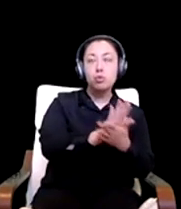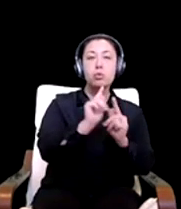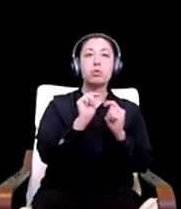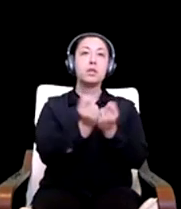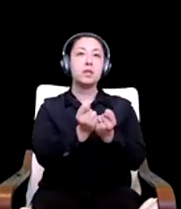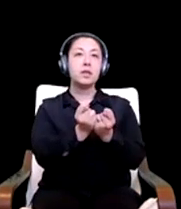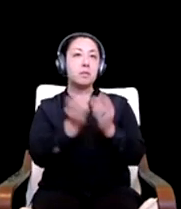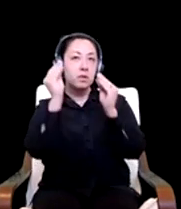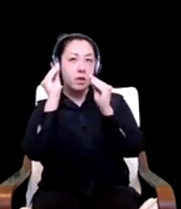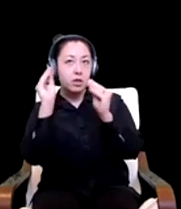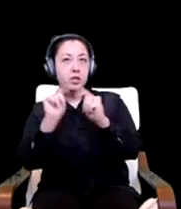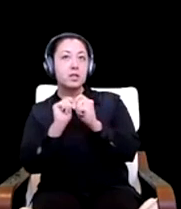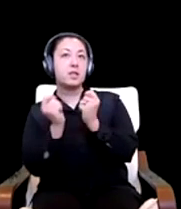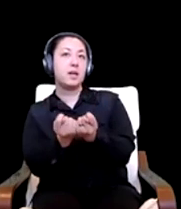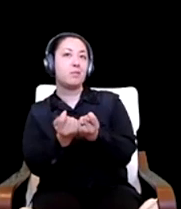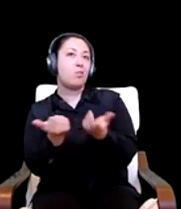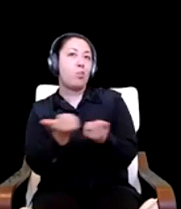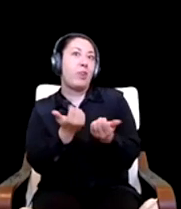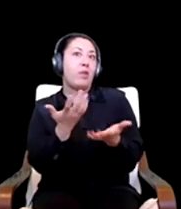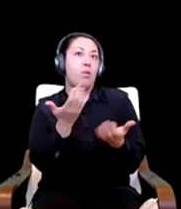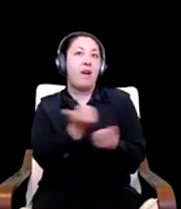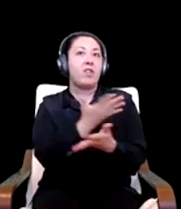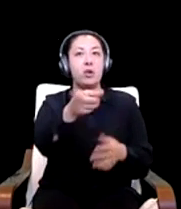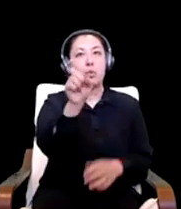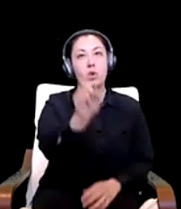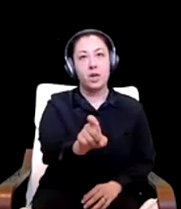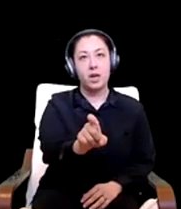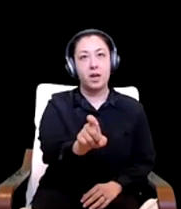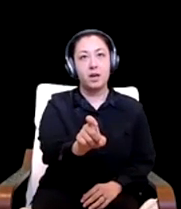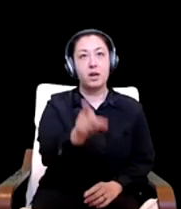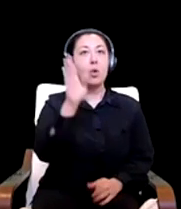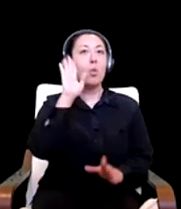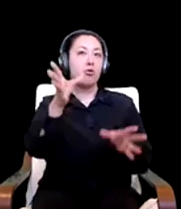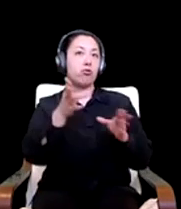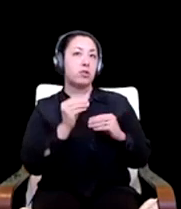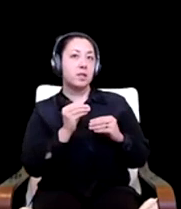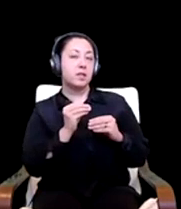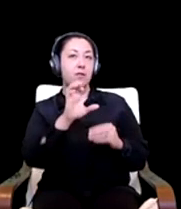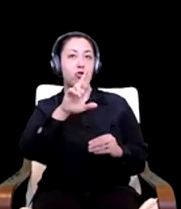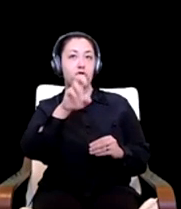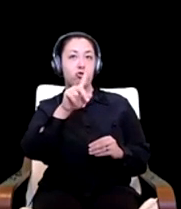Linked to the survey is the option to receive credits or a certificate of participation